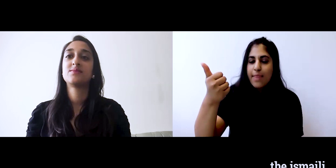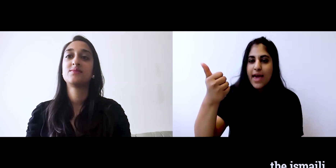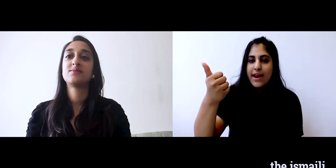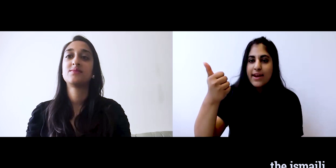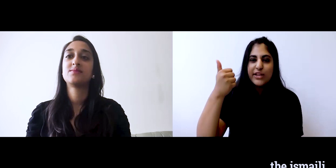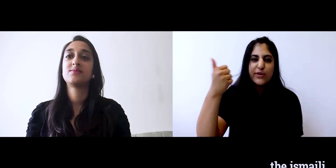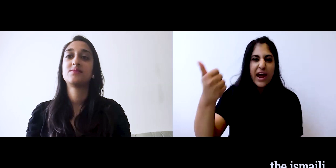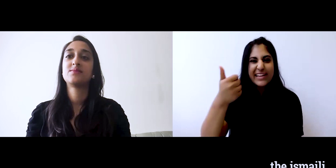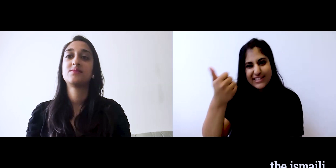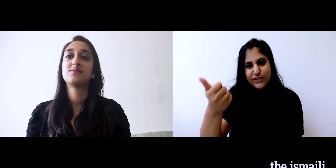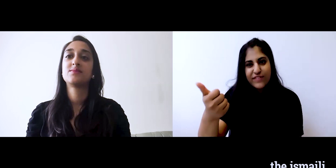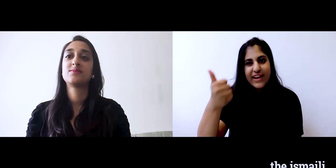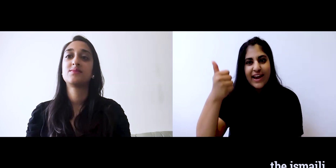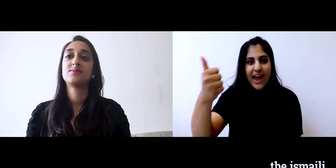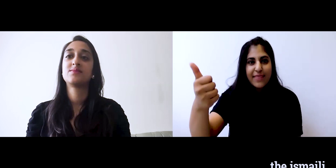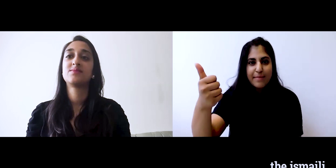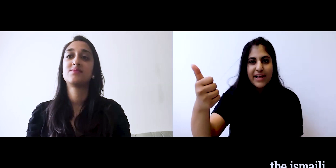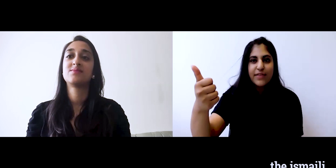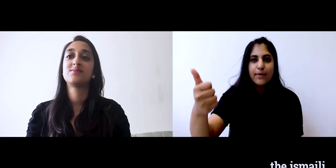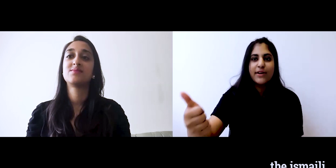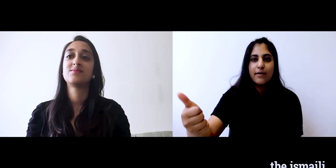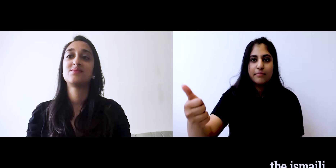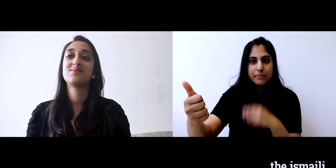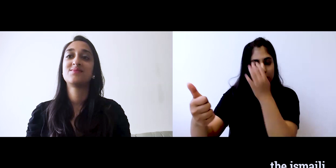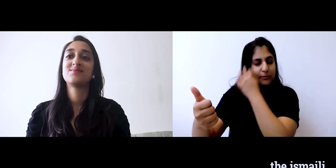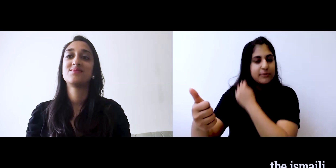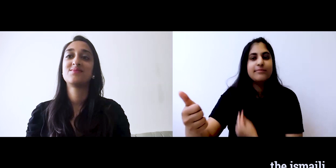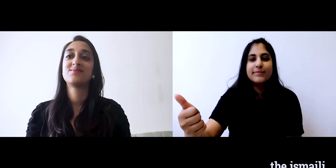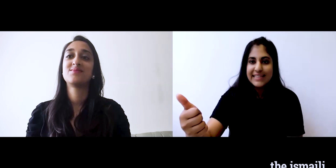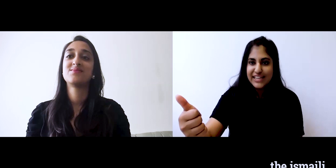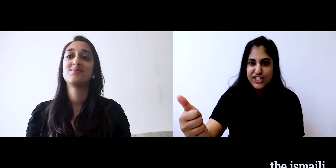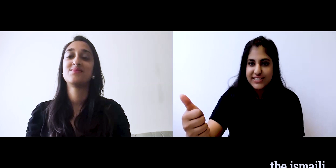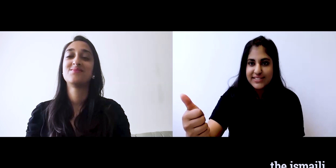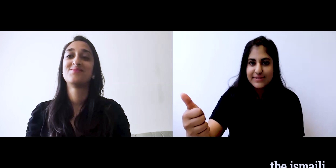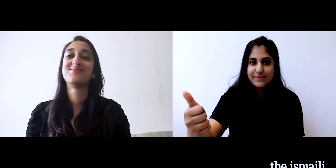And then you kind of kiss your finger and then make a thumbs up. Delicious